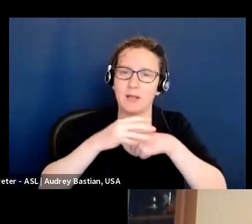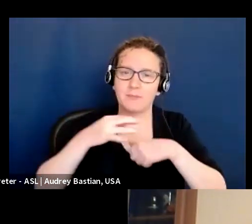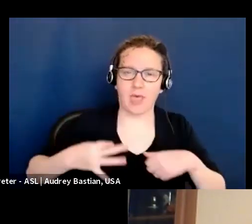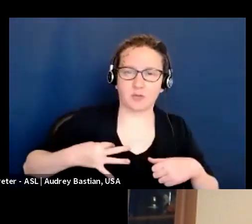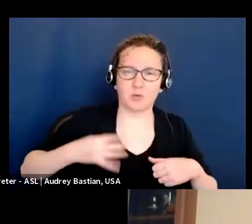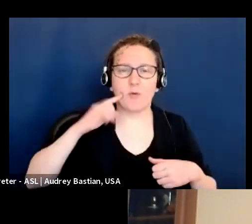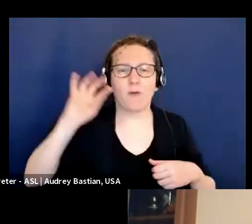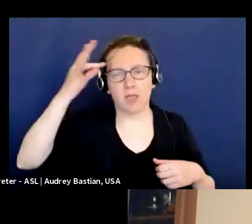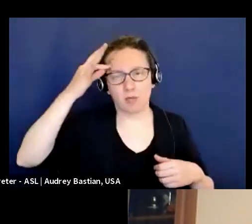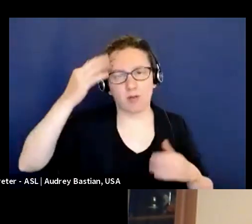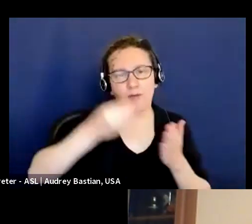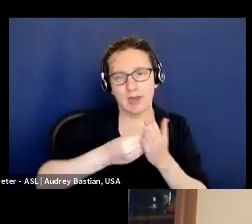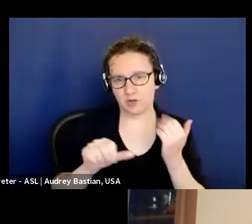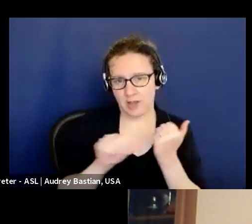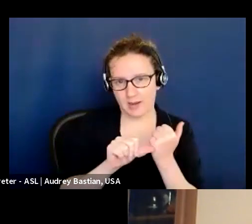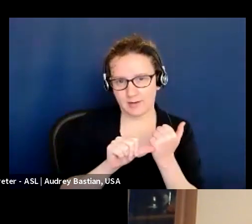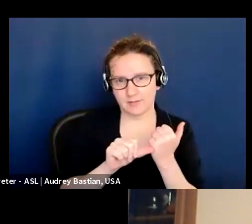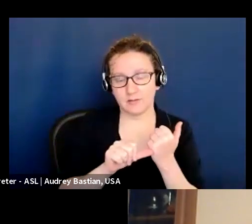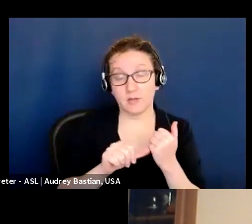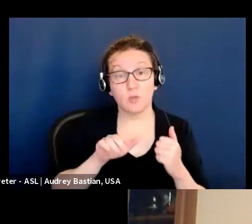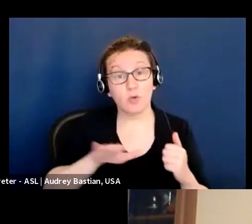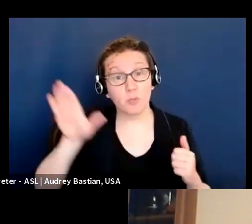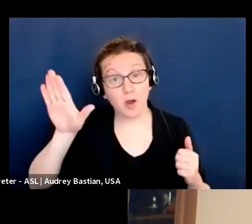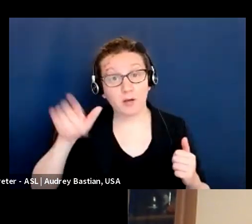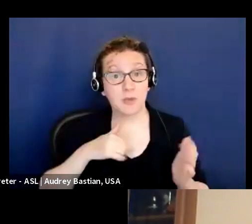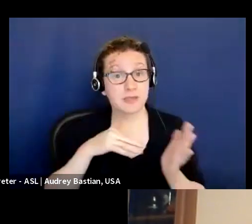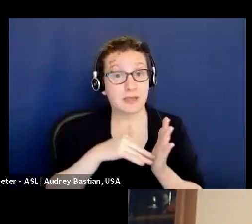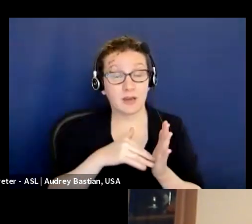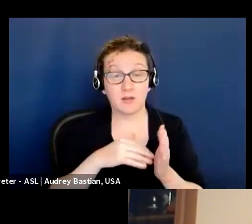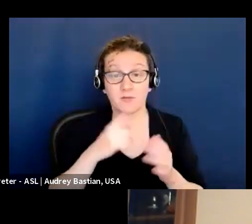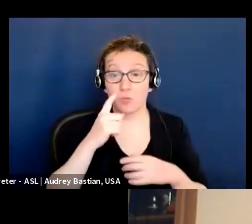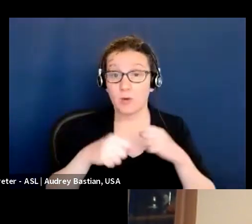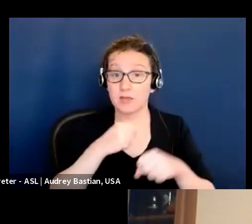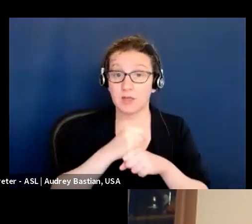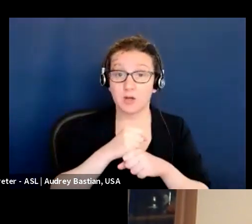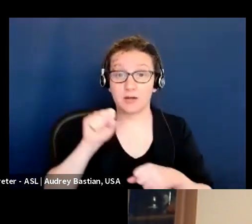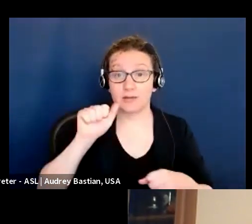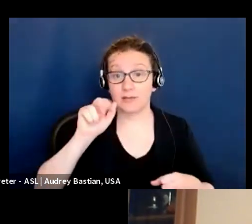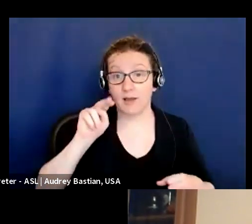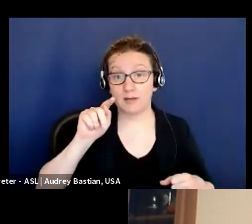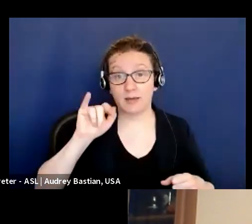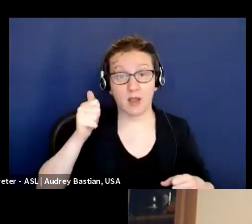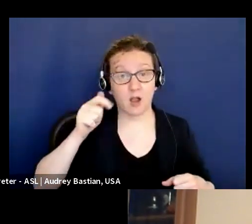So when you go abroad broad, like when I studied for a year in Chile as a college student,